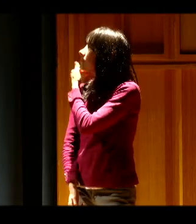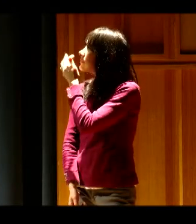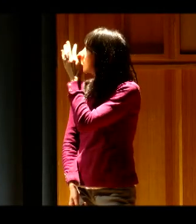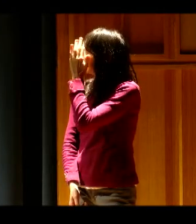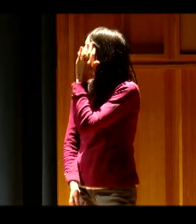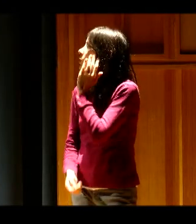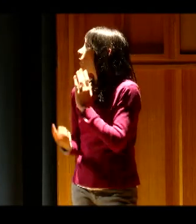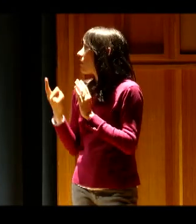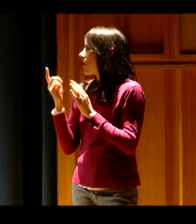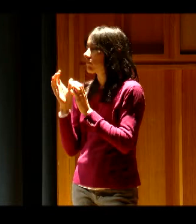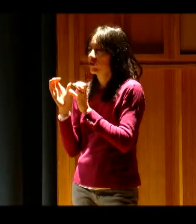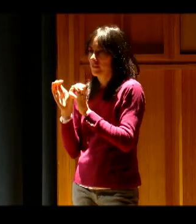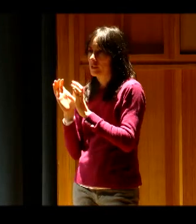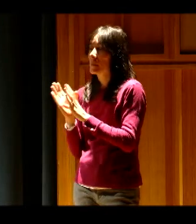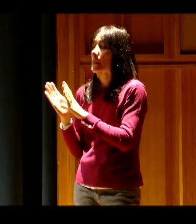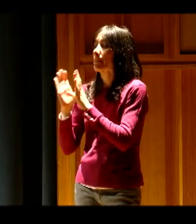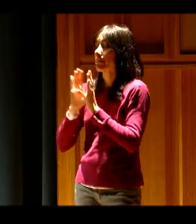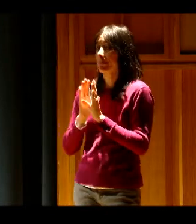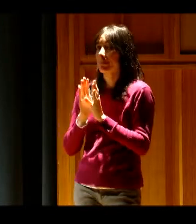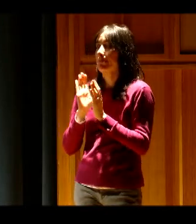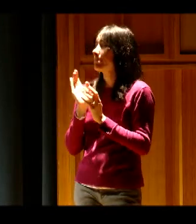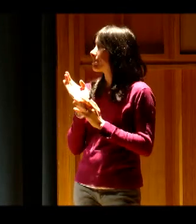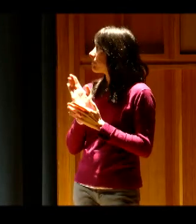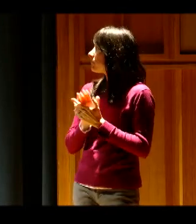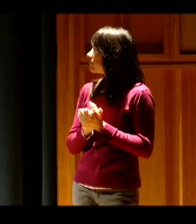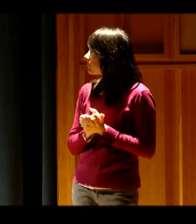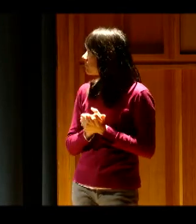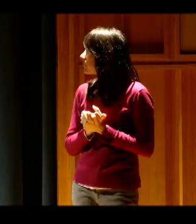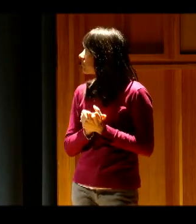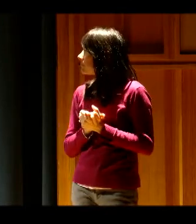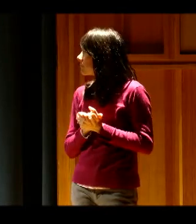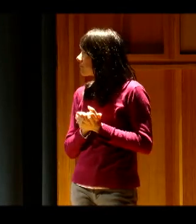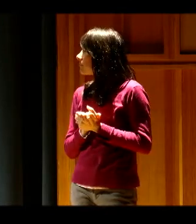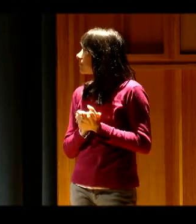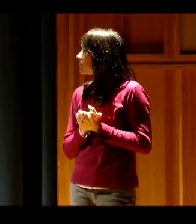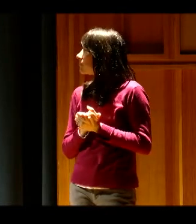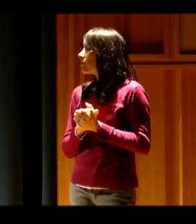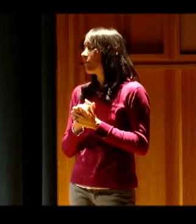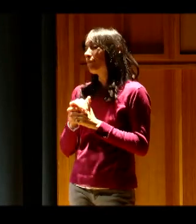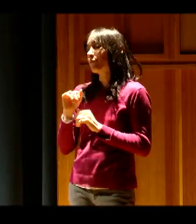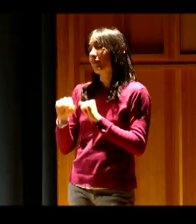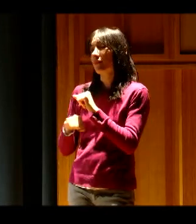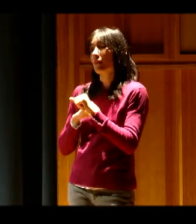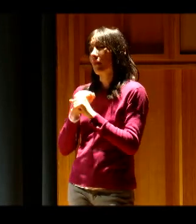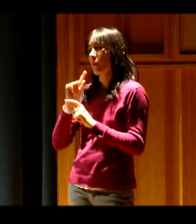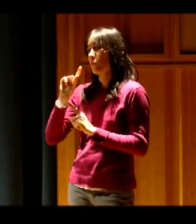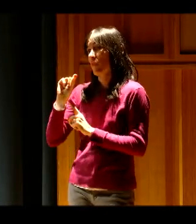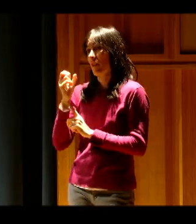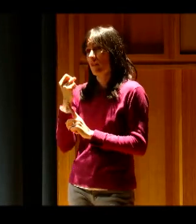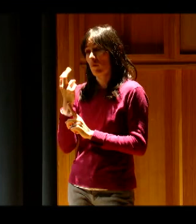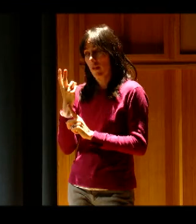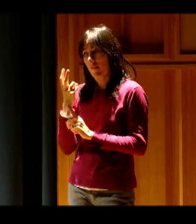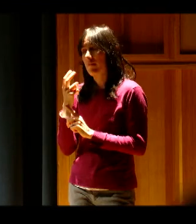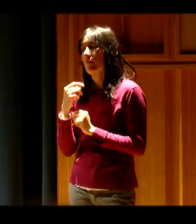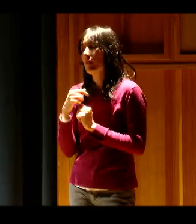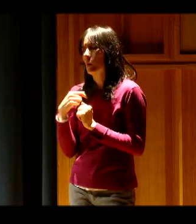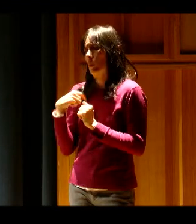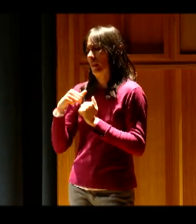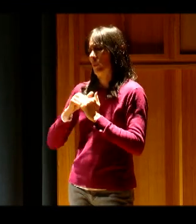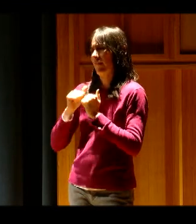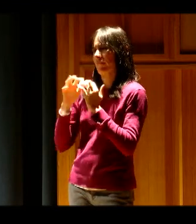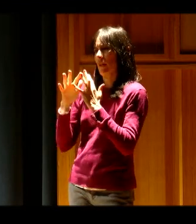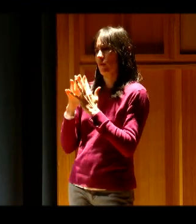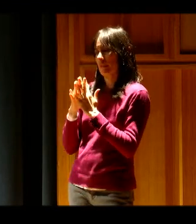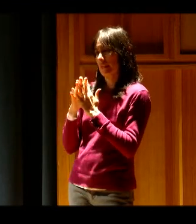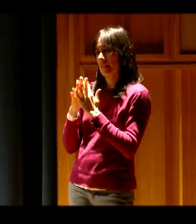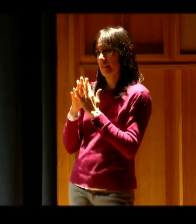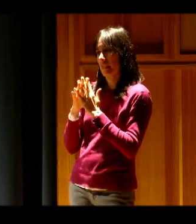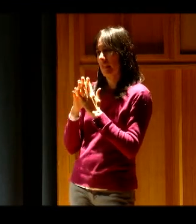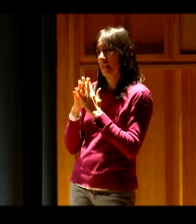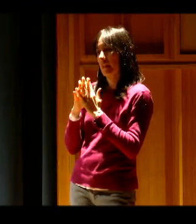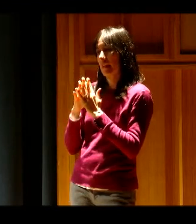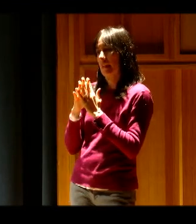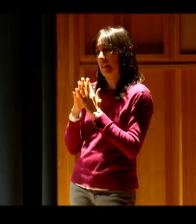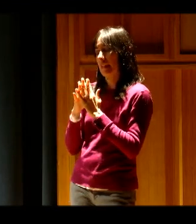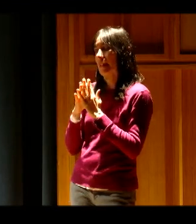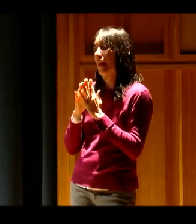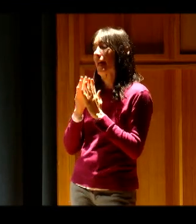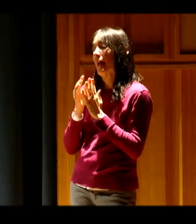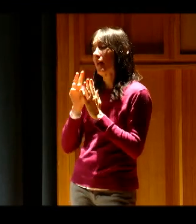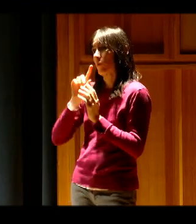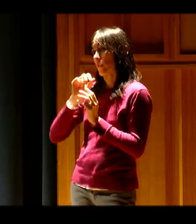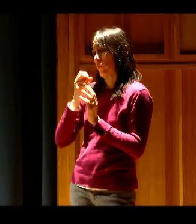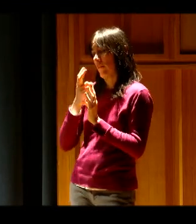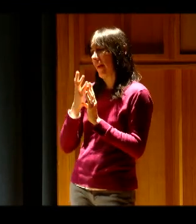So, a pivot moment came for us in 2012. We were founded the year before the UK put into law our Climate Change Act.